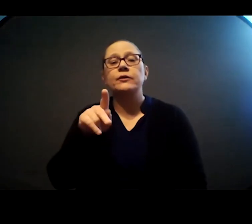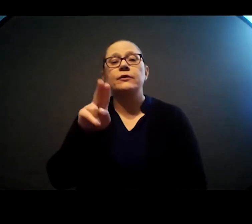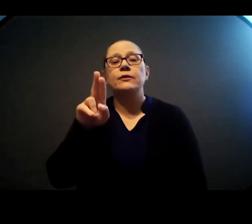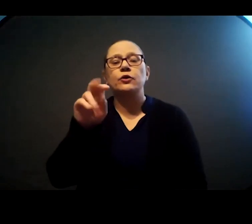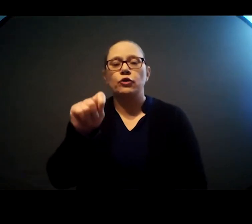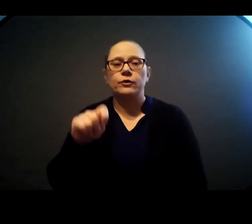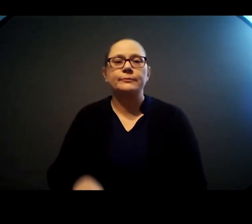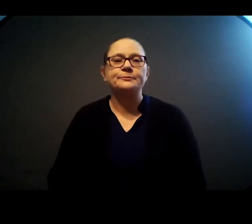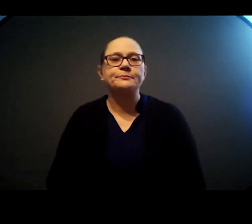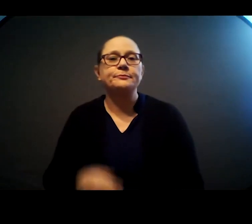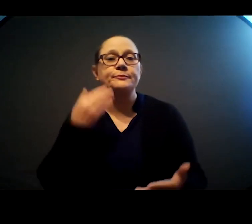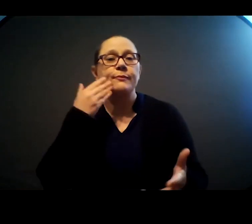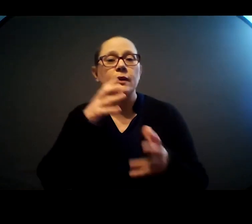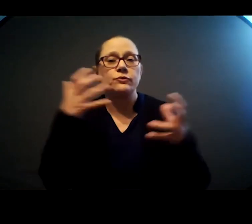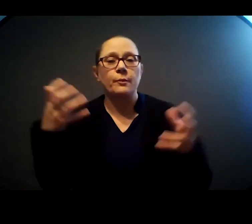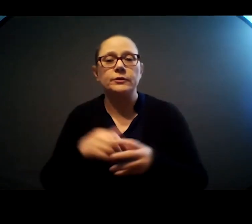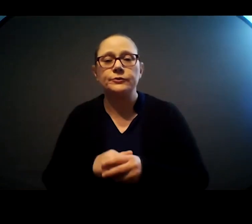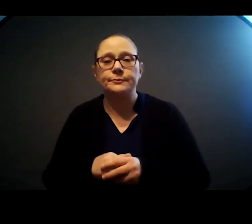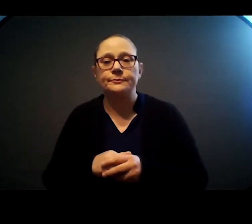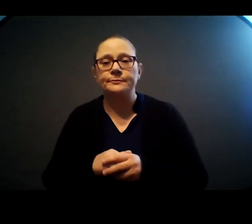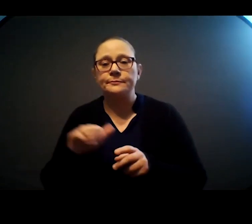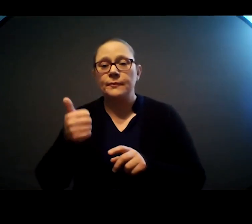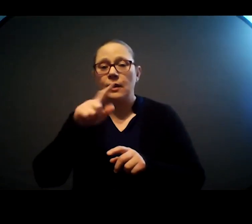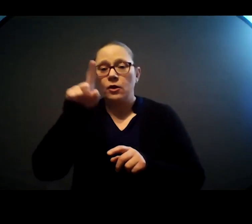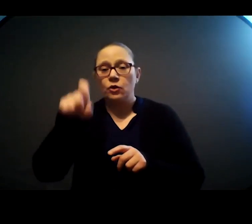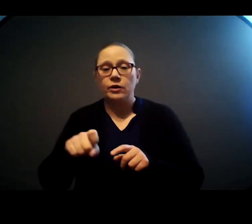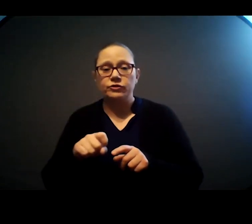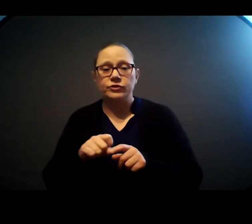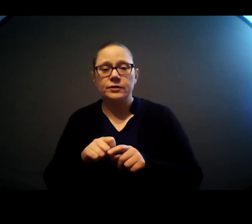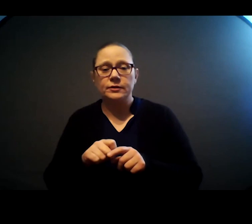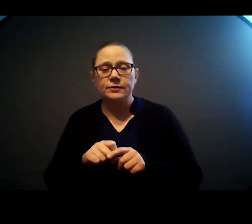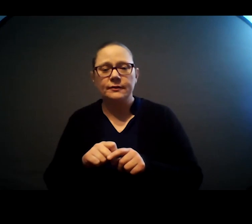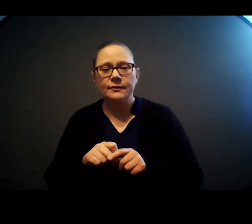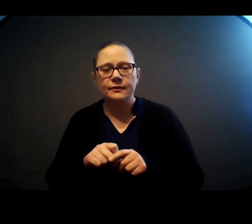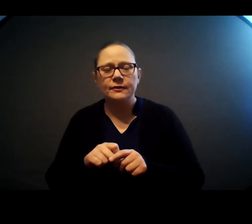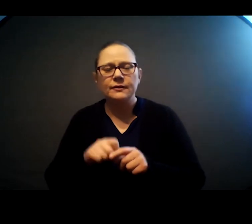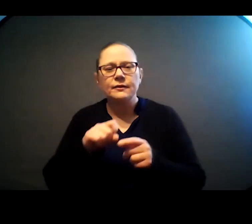Thank you so much and I believe there was another one regarding a Medicaid Health Plan,